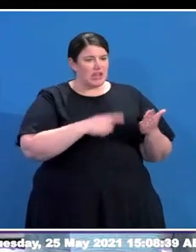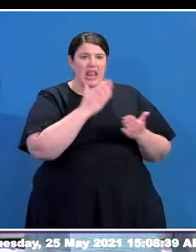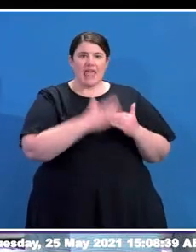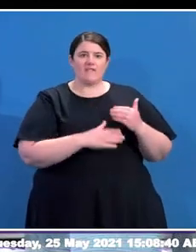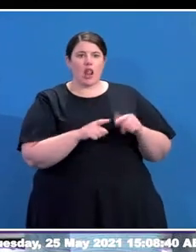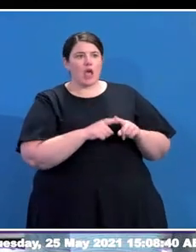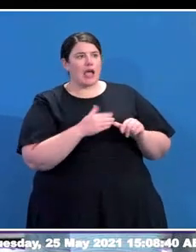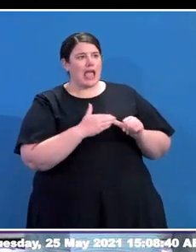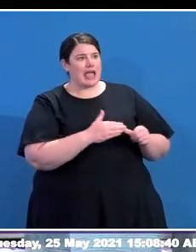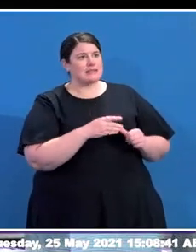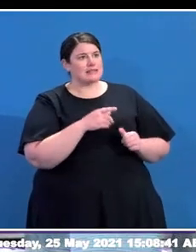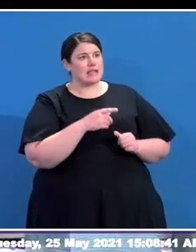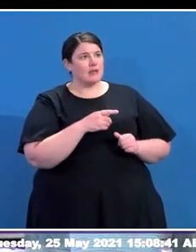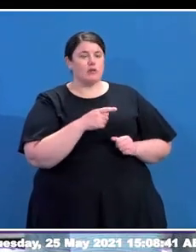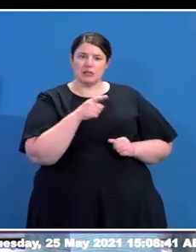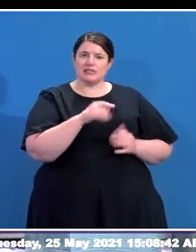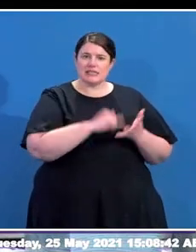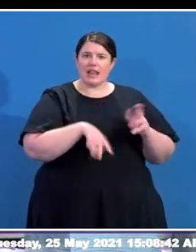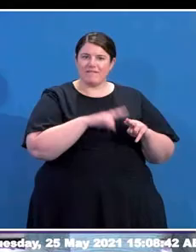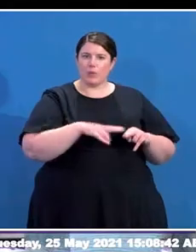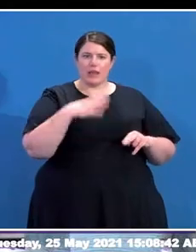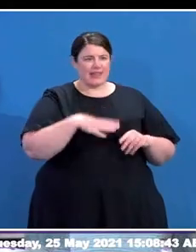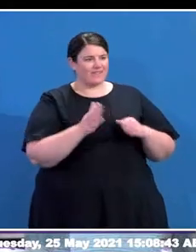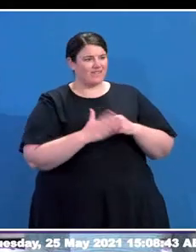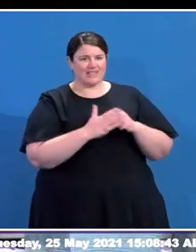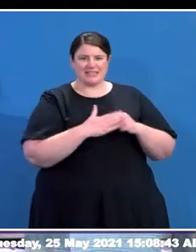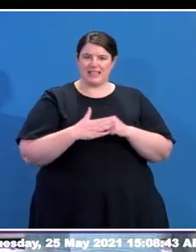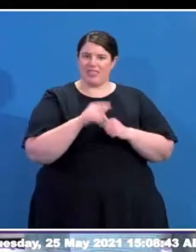thought that they have a justification for the views they were expressing?